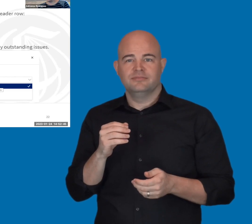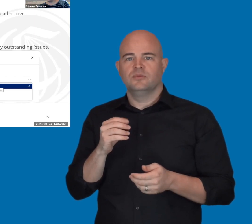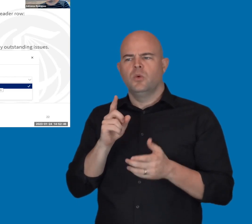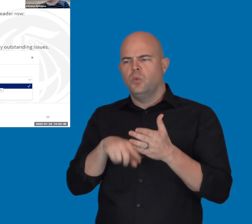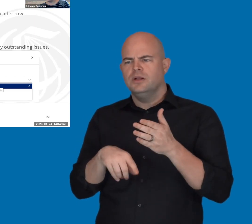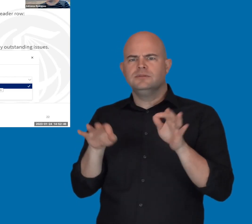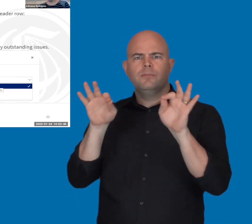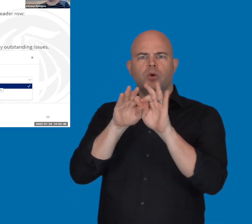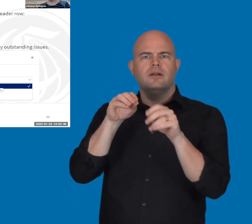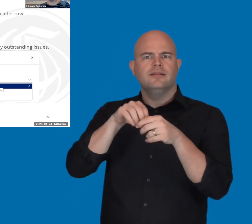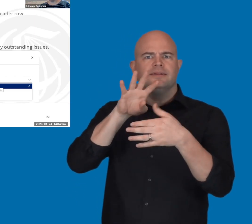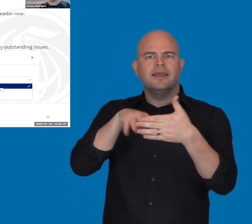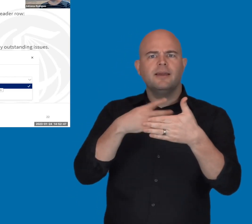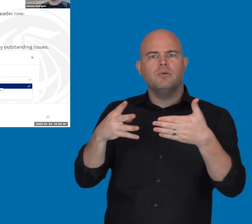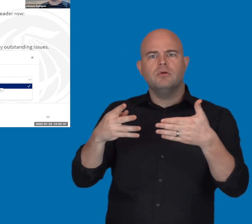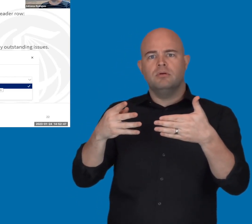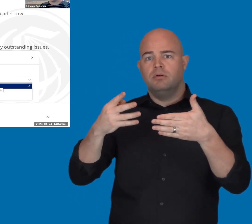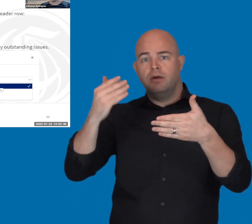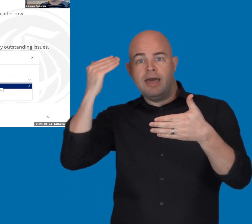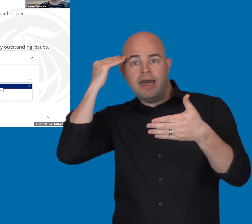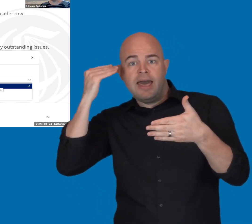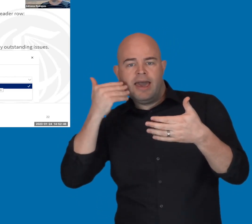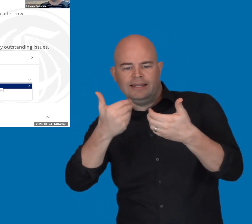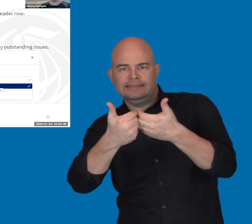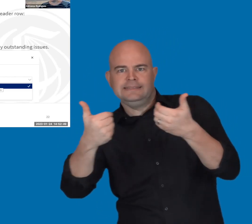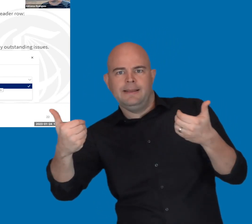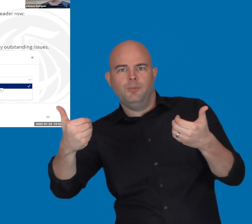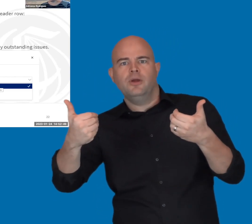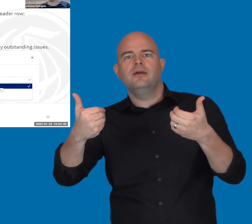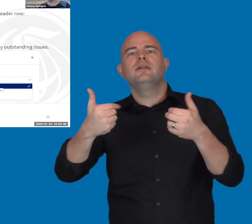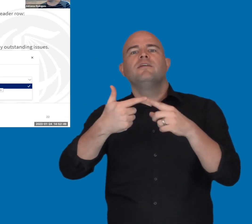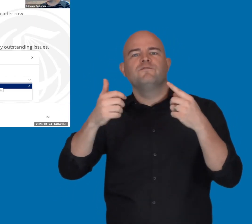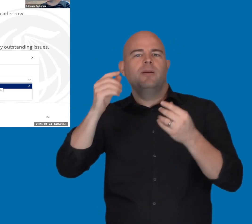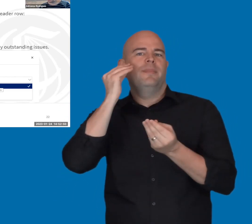in the table, separate the headings from the data located within.